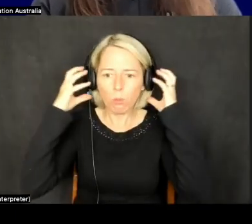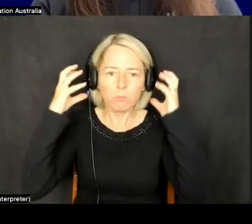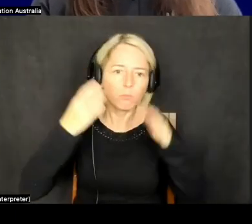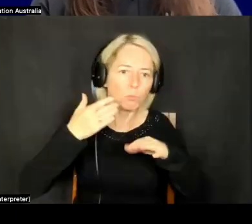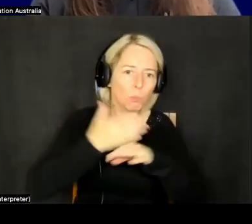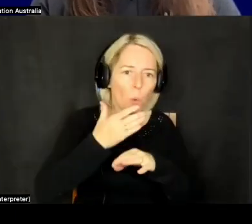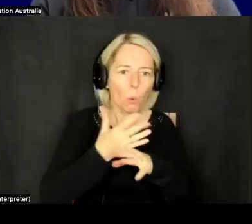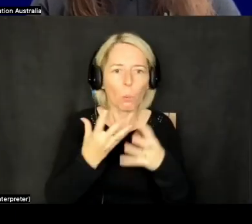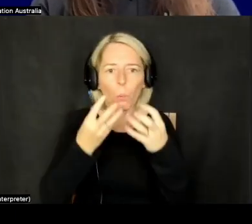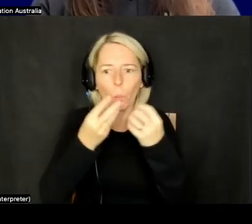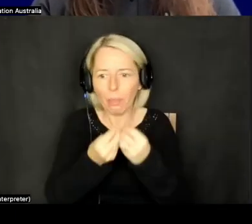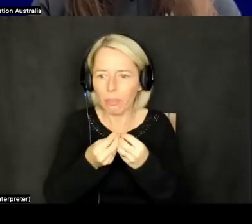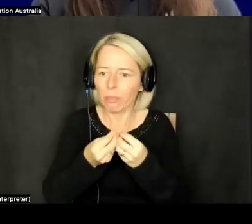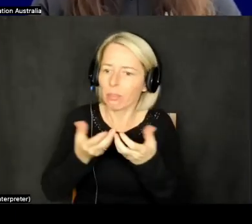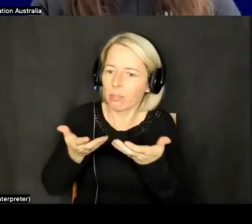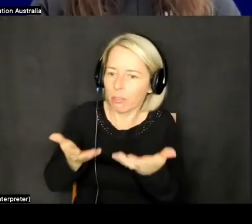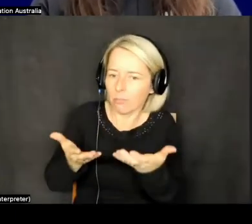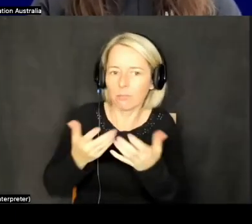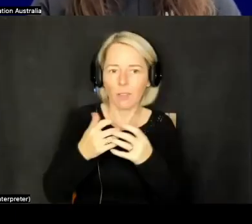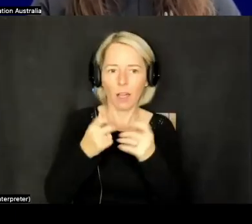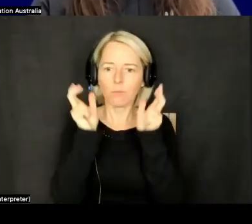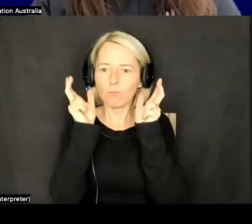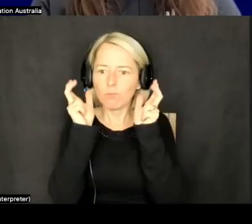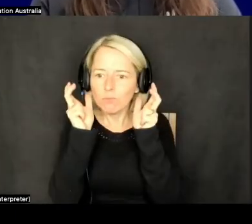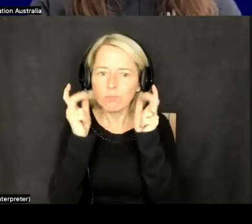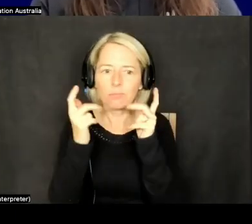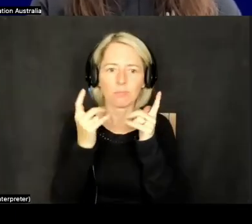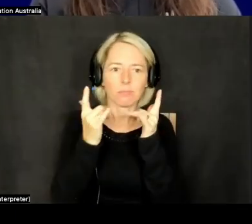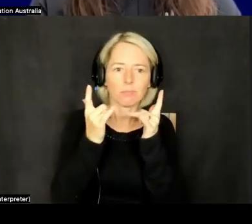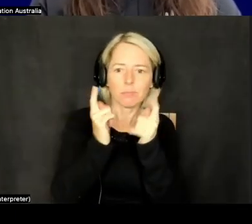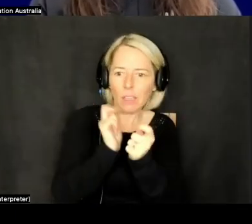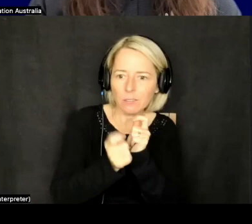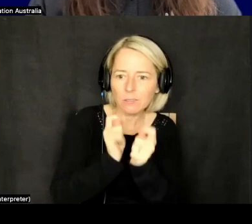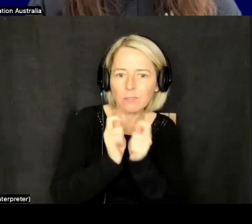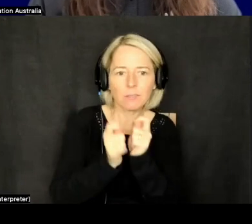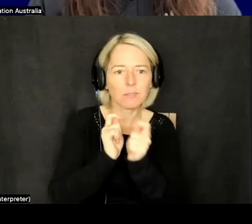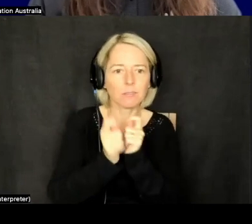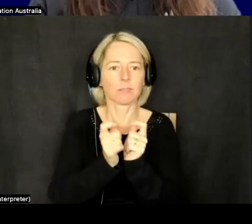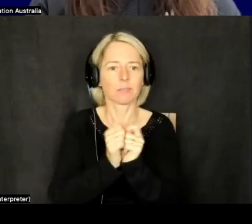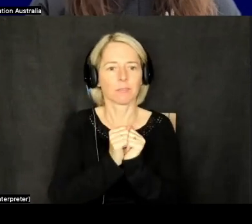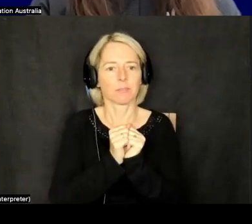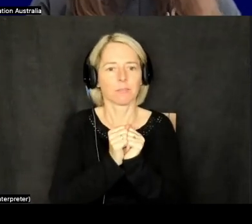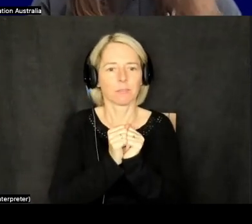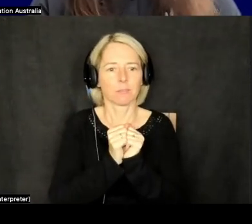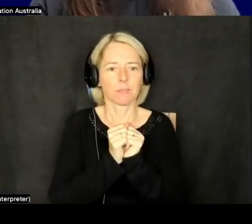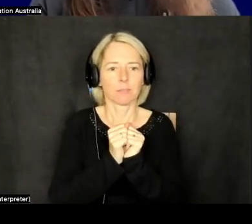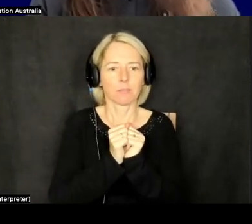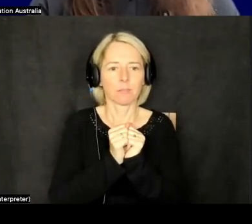who conduct hearing tests and tells you that this deafblind person can hear this,